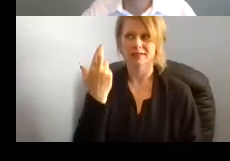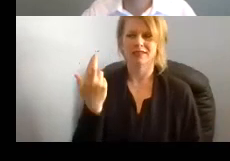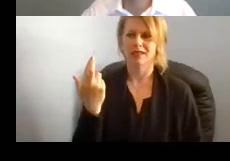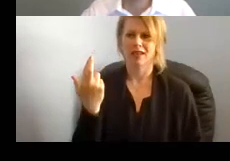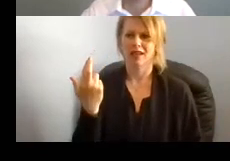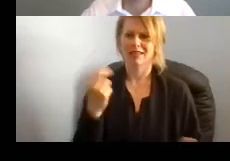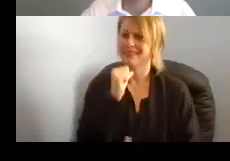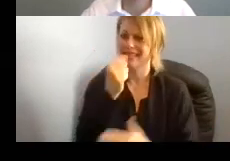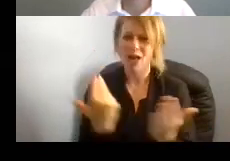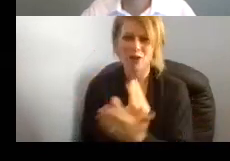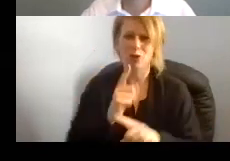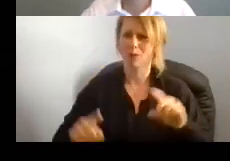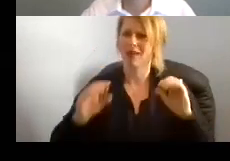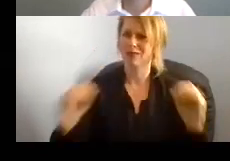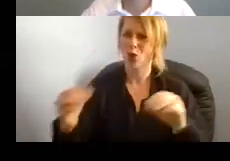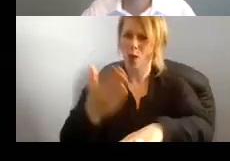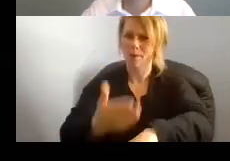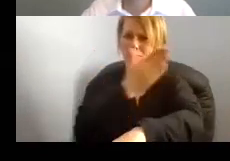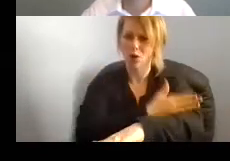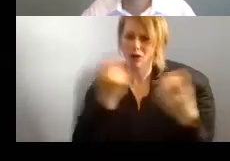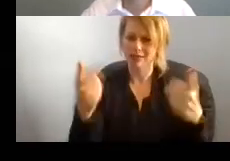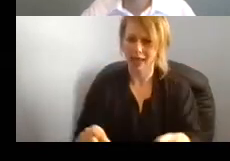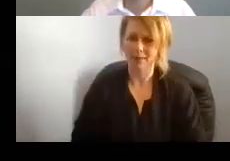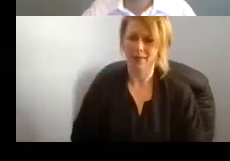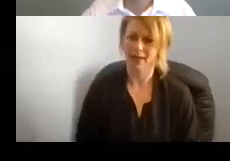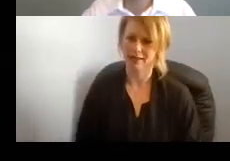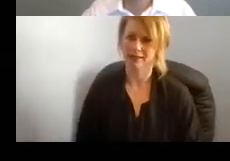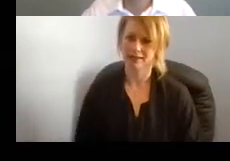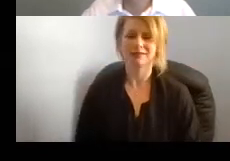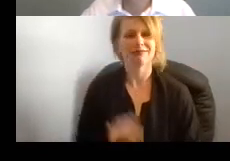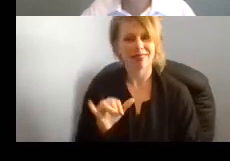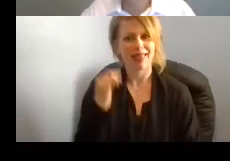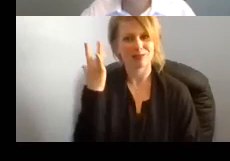we should be making to rectify that. I remember – I’d been very involved